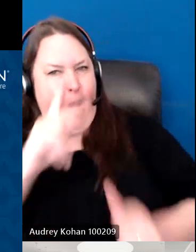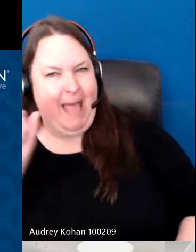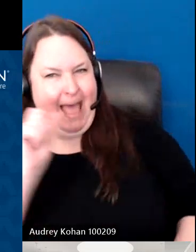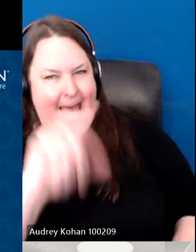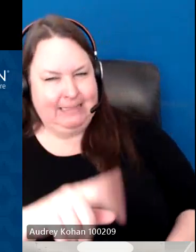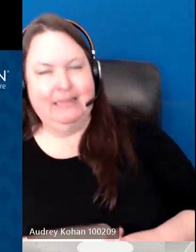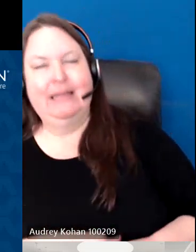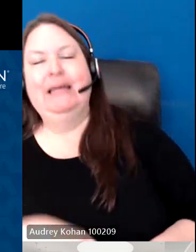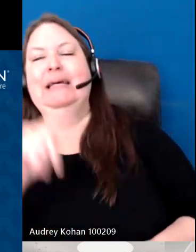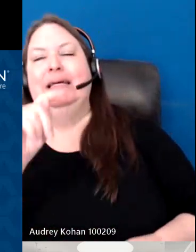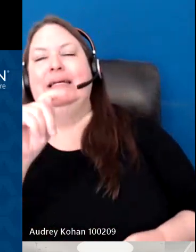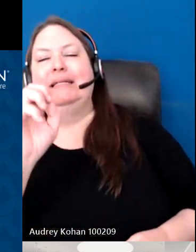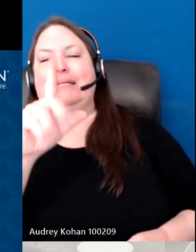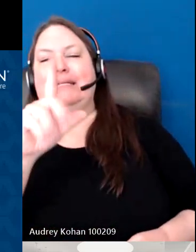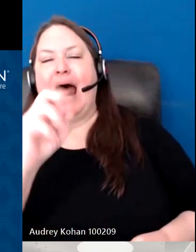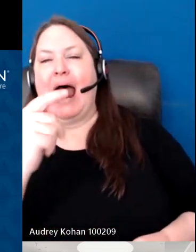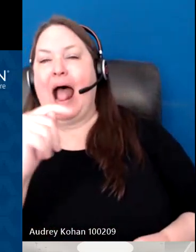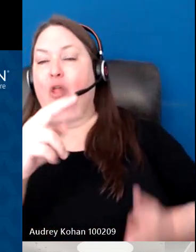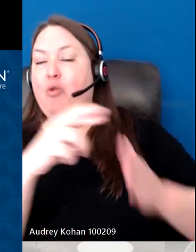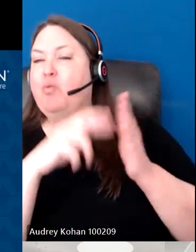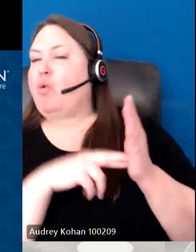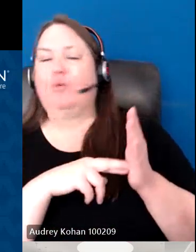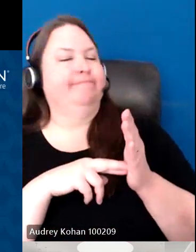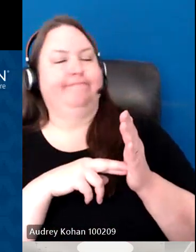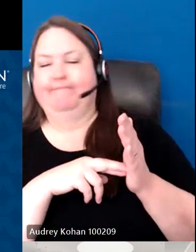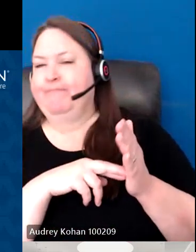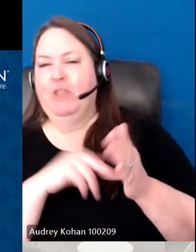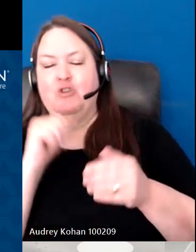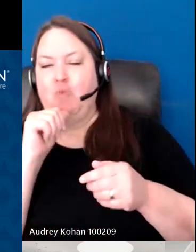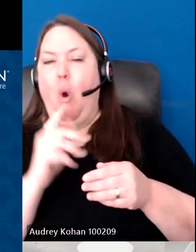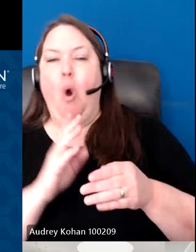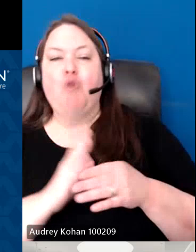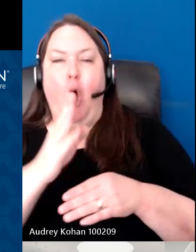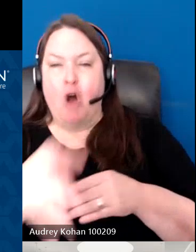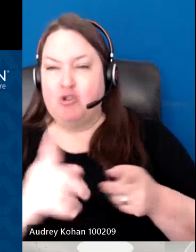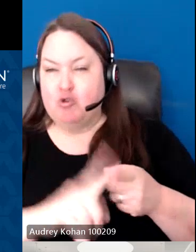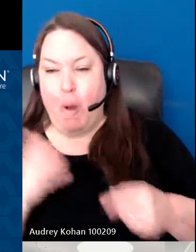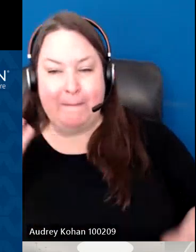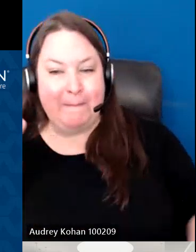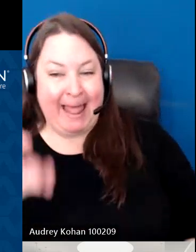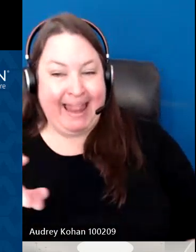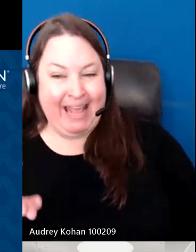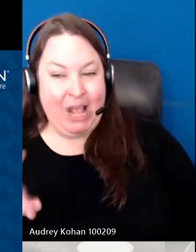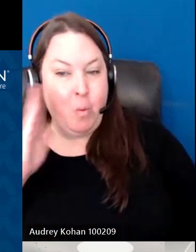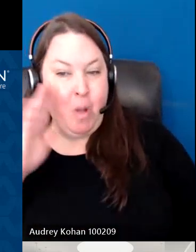tellah health rules today seem to not cross over into billing will that come eventually